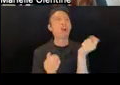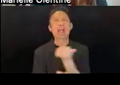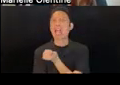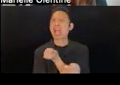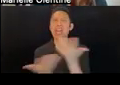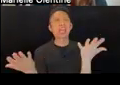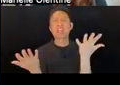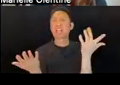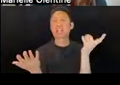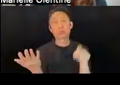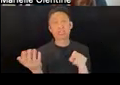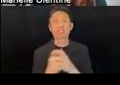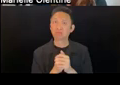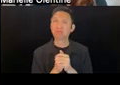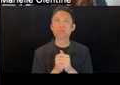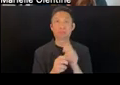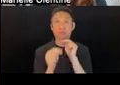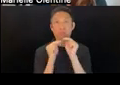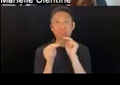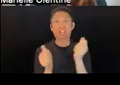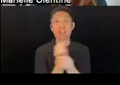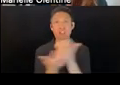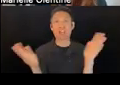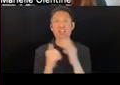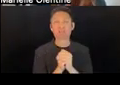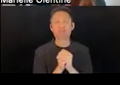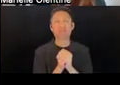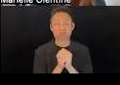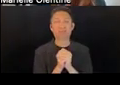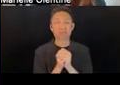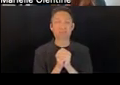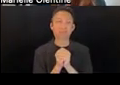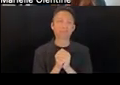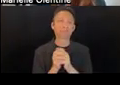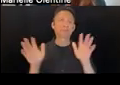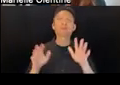accidentally to Joshua Oppenheimer, who watched it anyway, and then loved the film so much he gave them